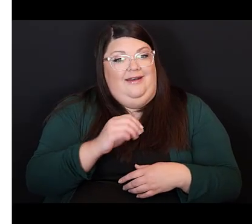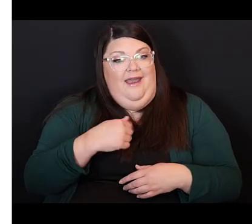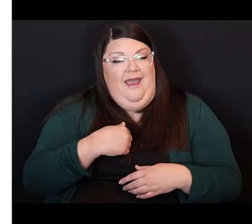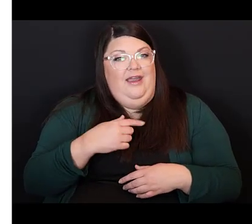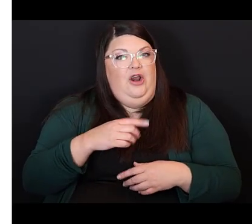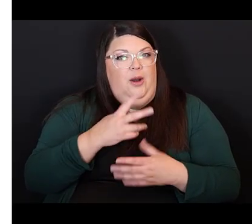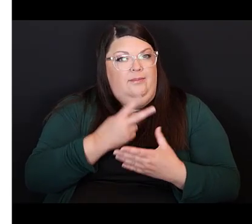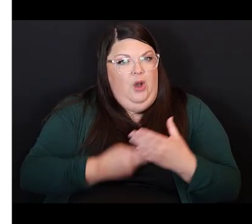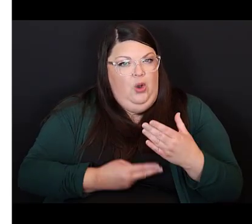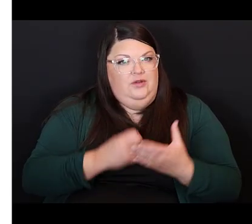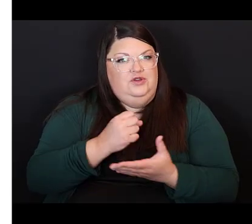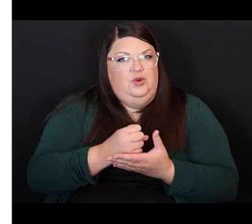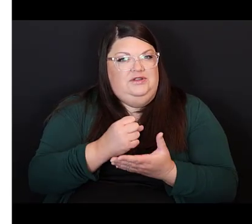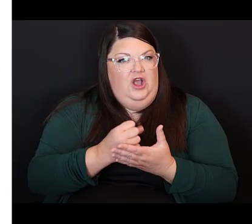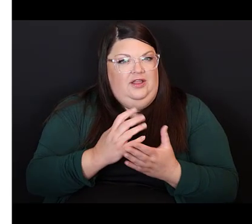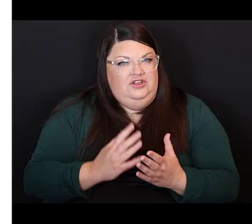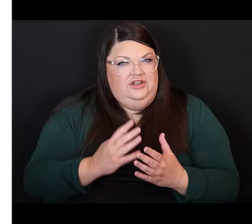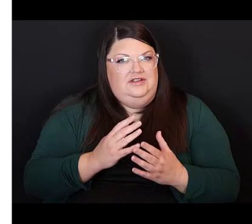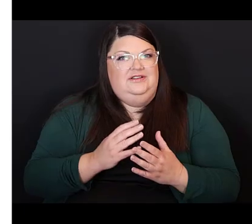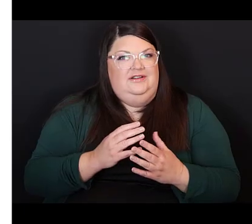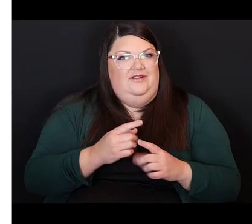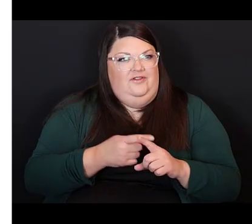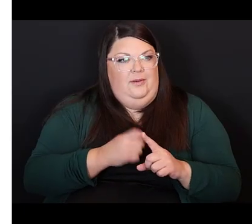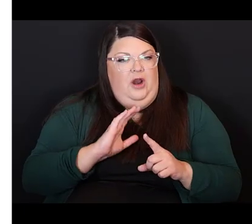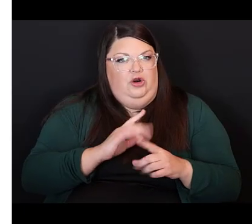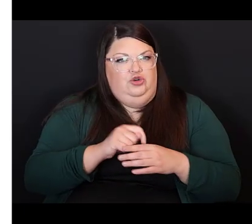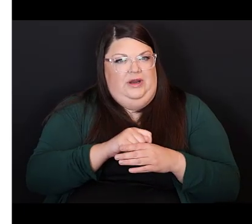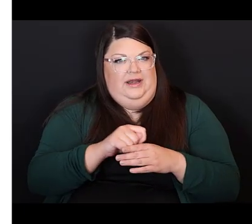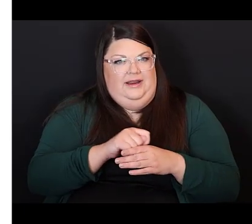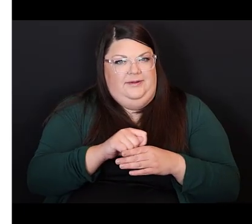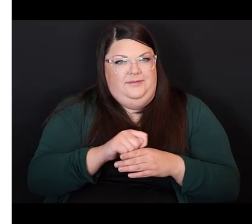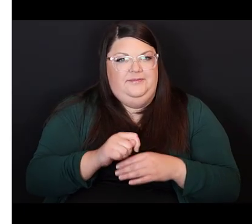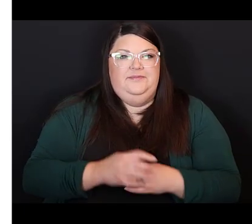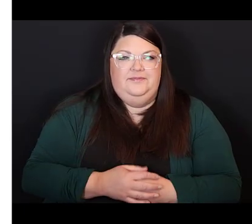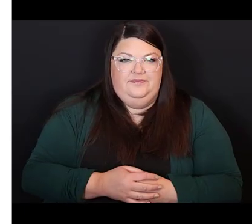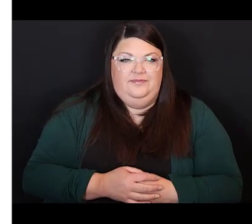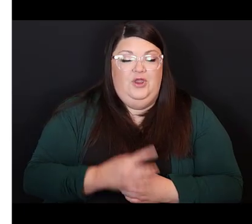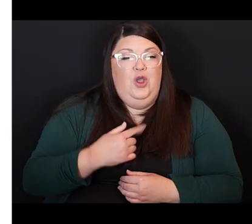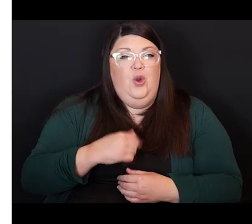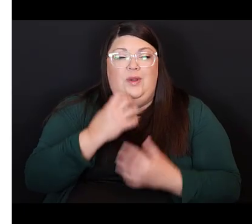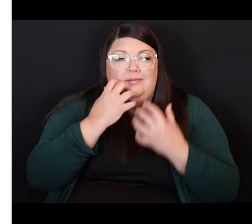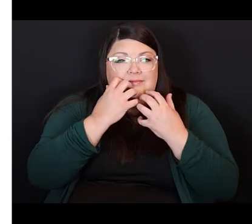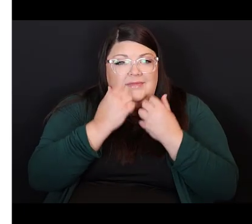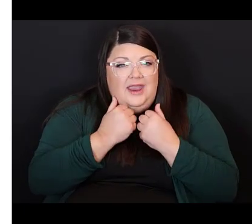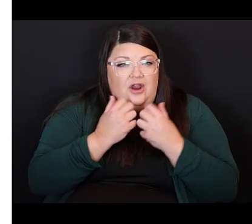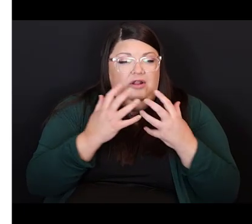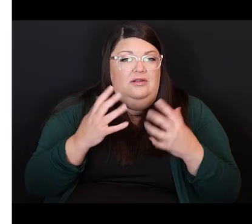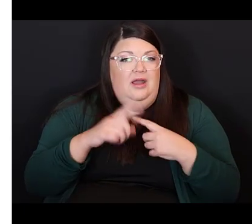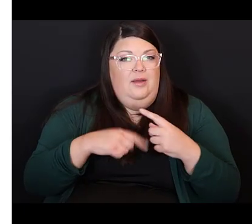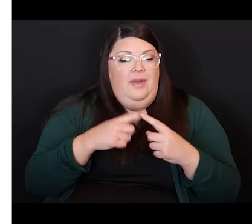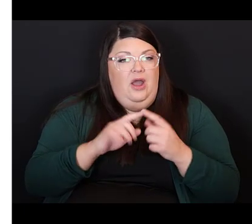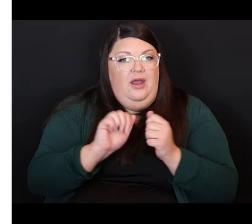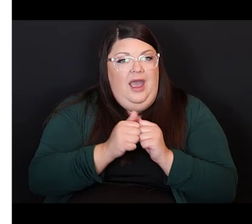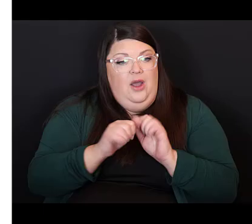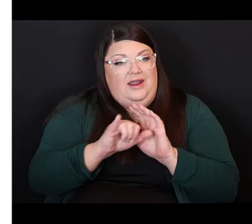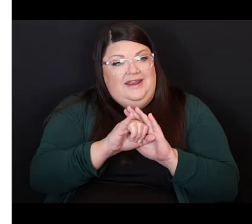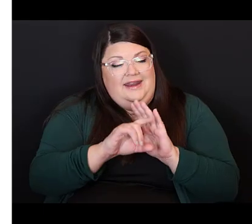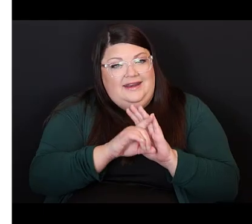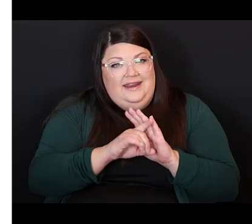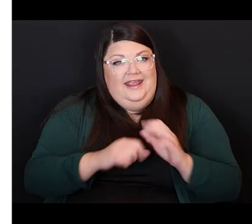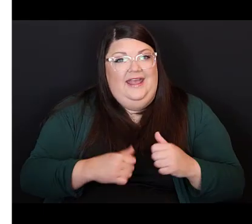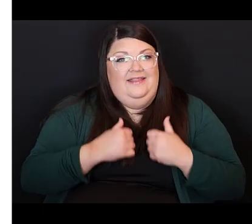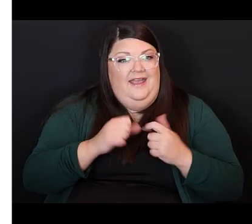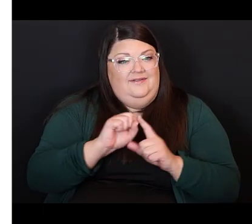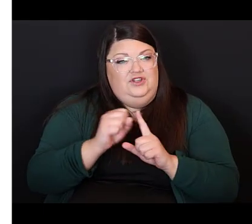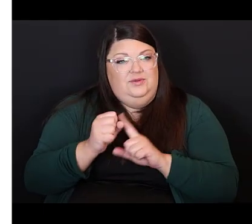sociologists by training. We care deeply about how identity and life circumstances—like living